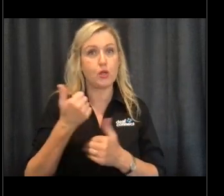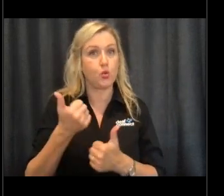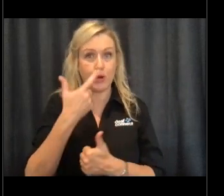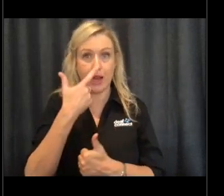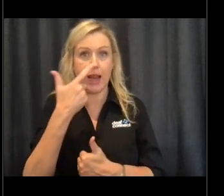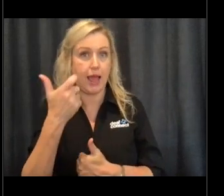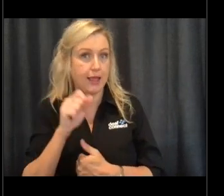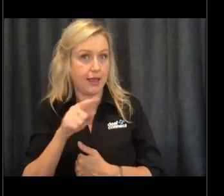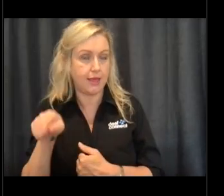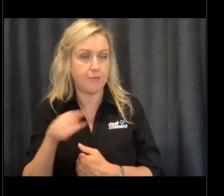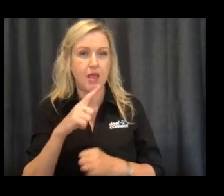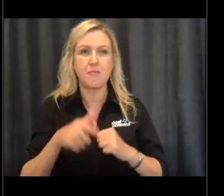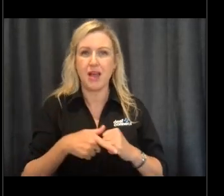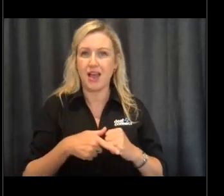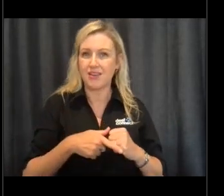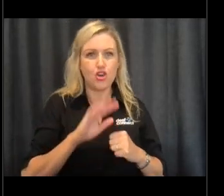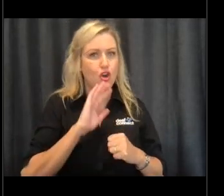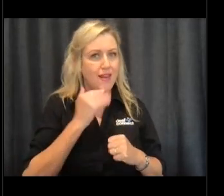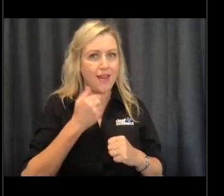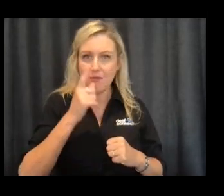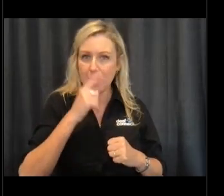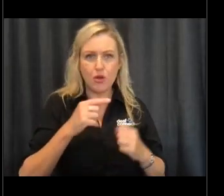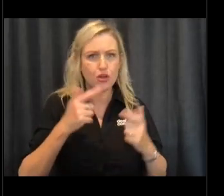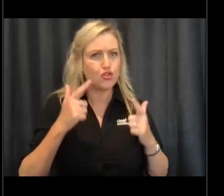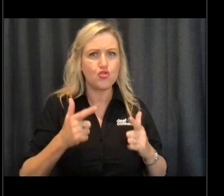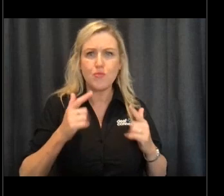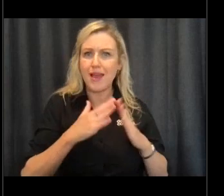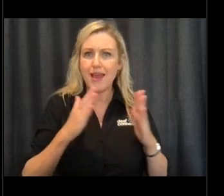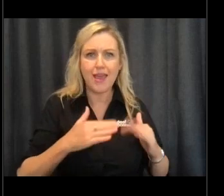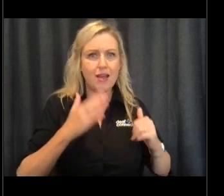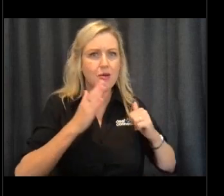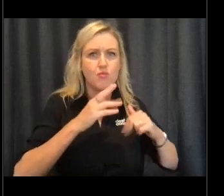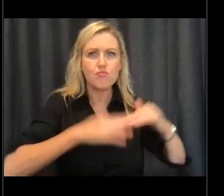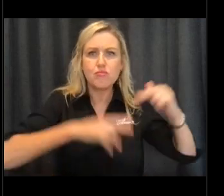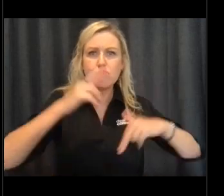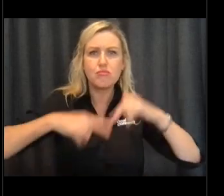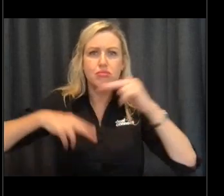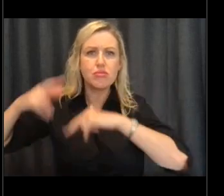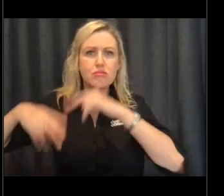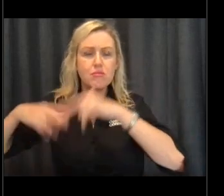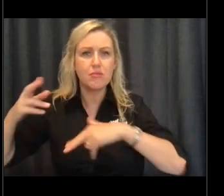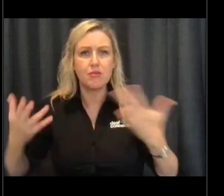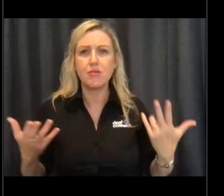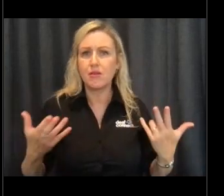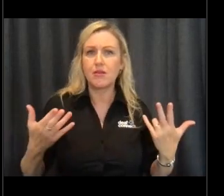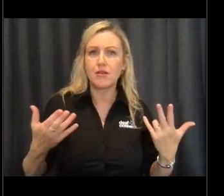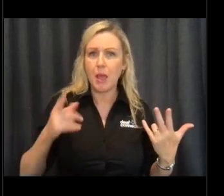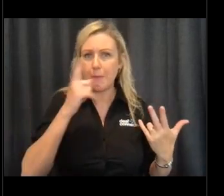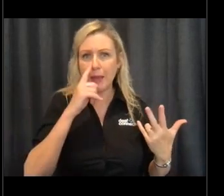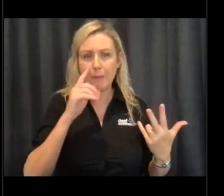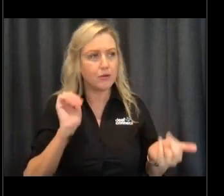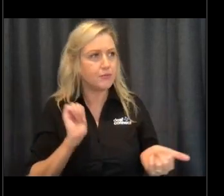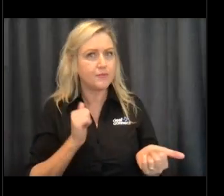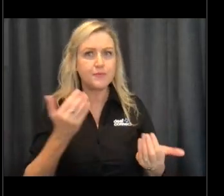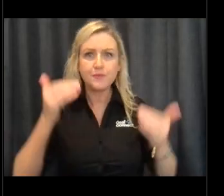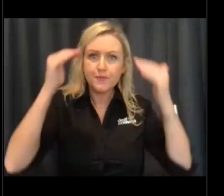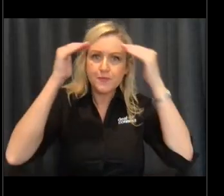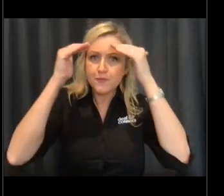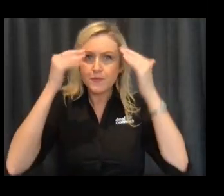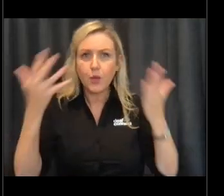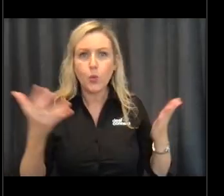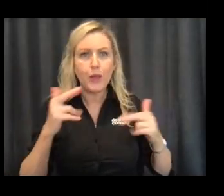boundaries I'm hearing and given the way inflation is at the moment I couldn't - and I'm not...but